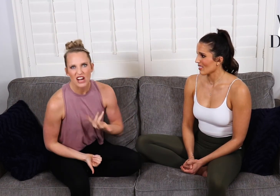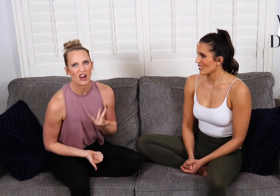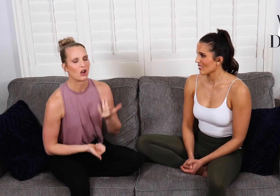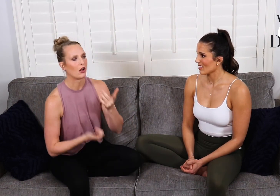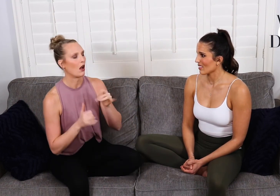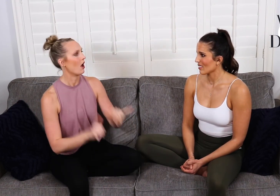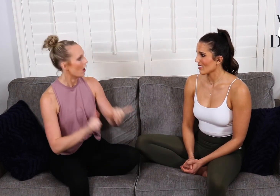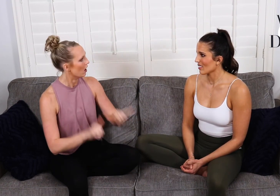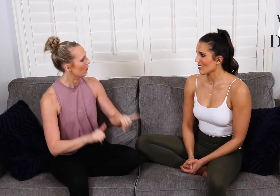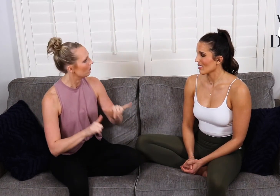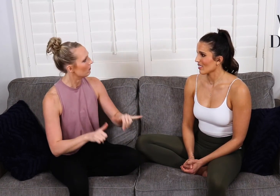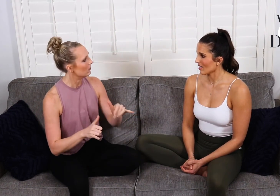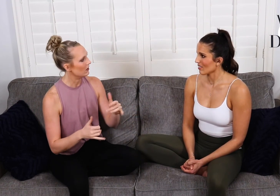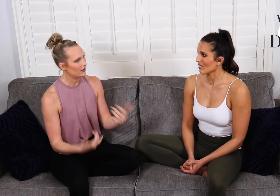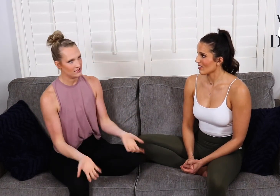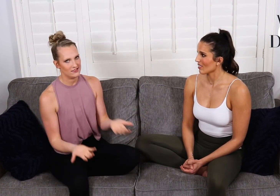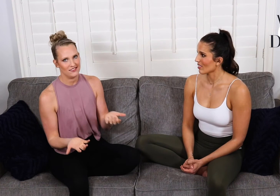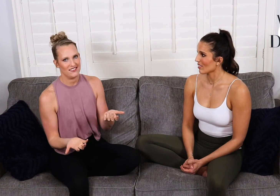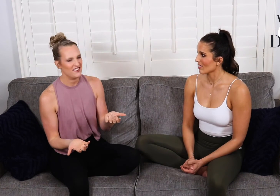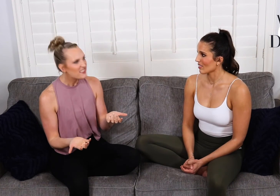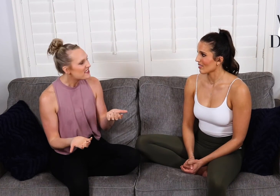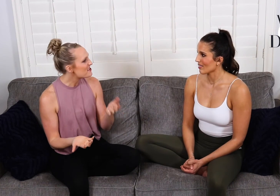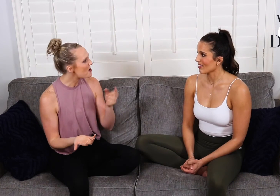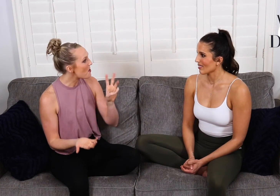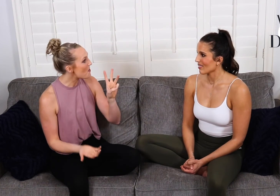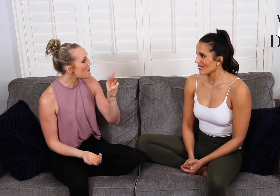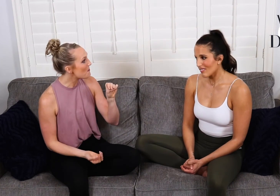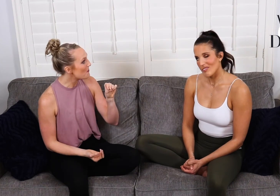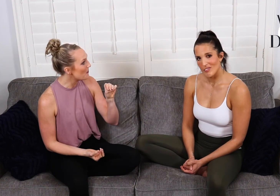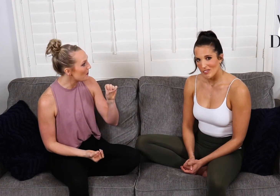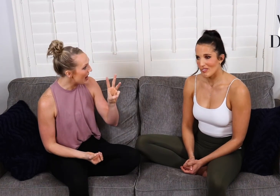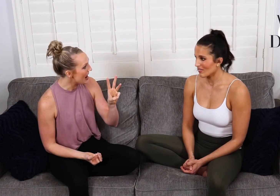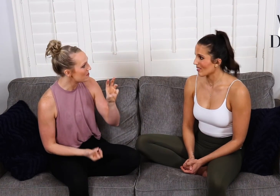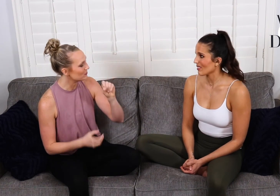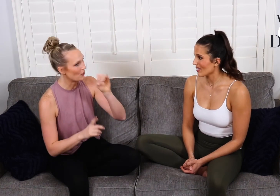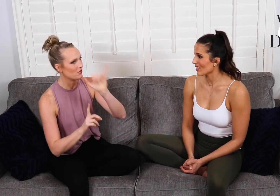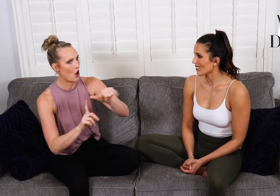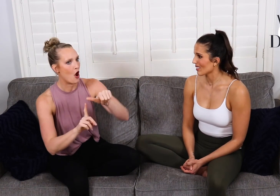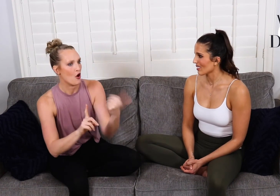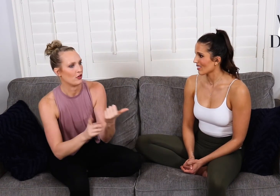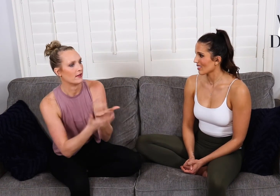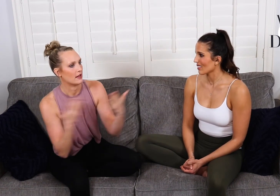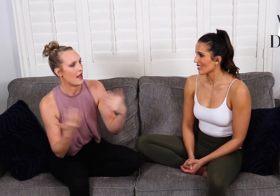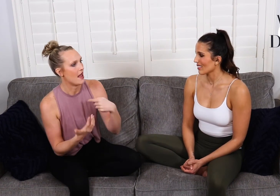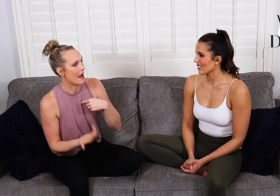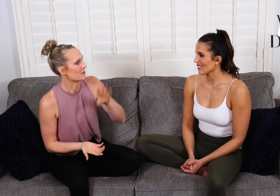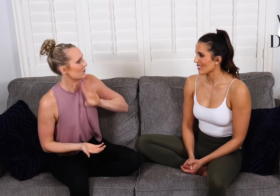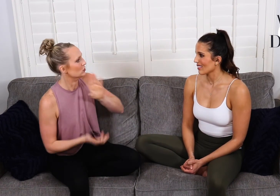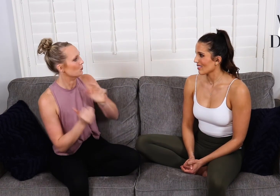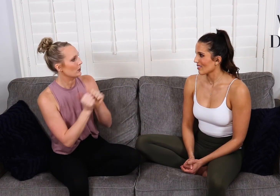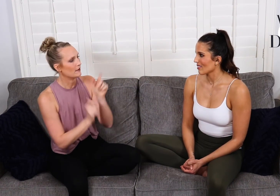felt and I was just like wow, like wow, and so that's another thing that I get frustrated